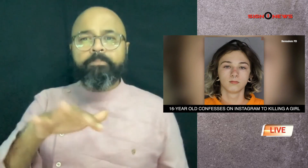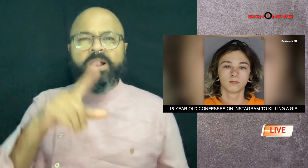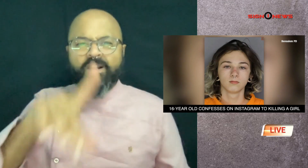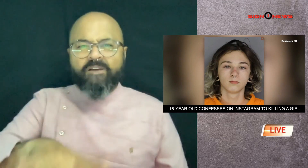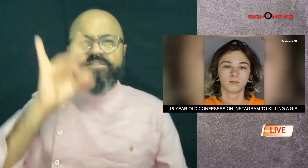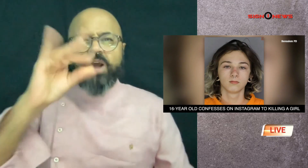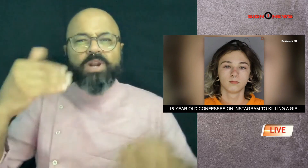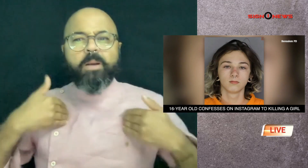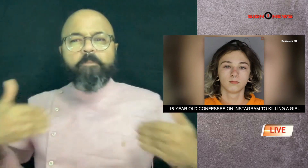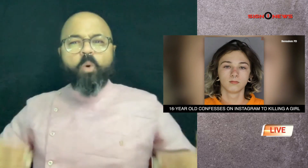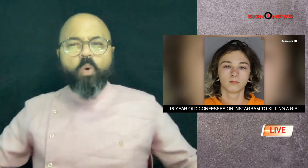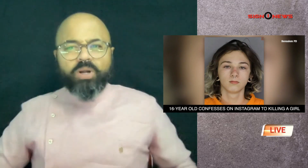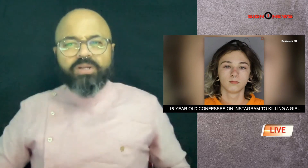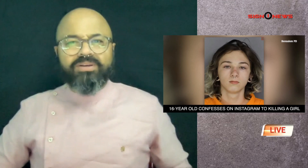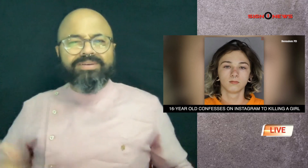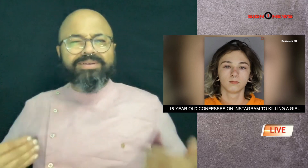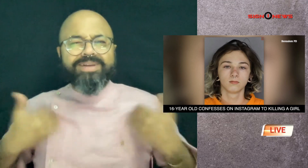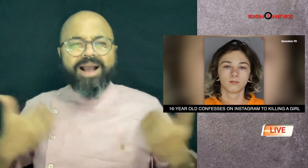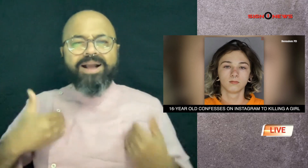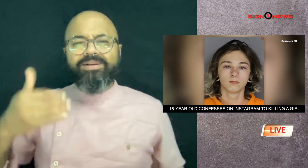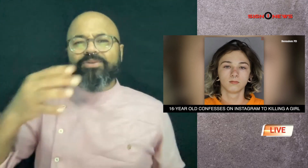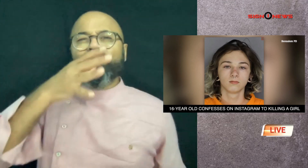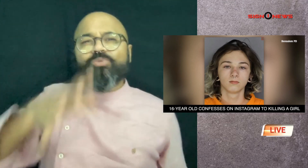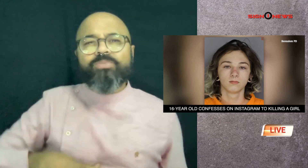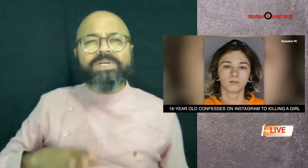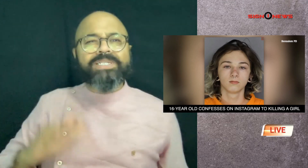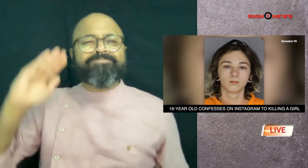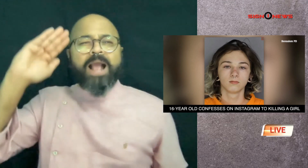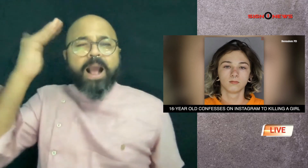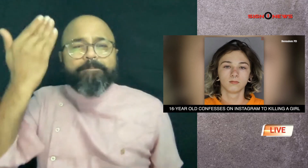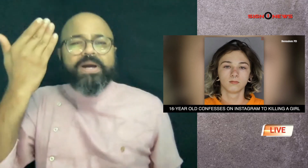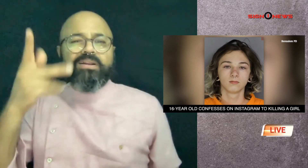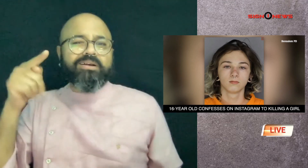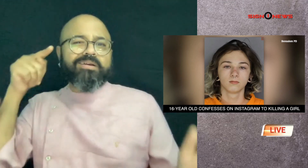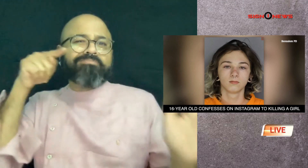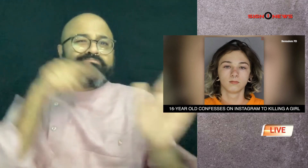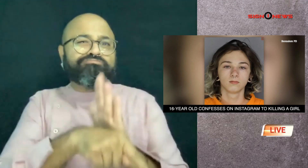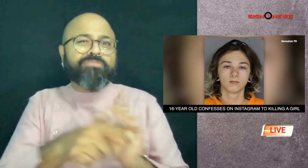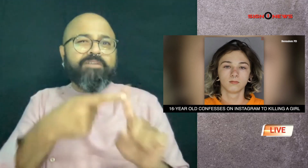they found the body of a young woman who had apparently died from a gunshot wound